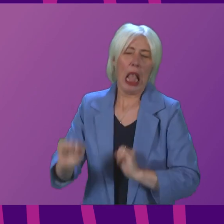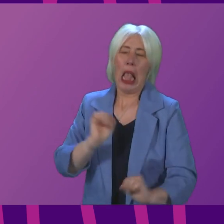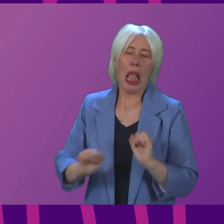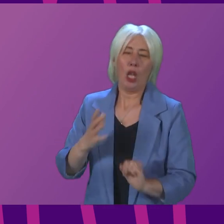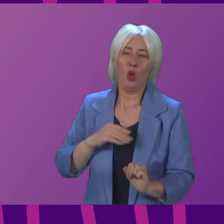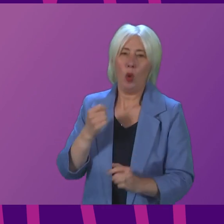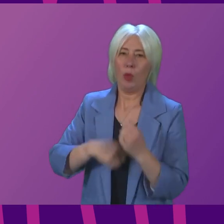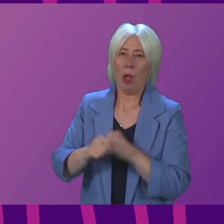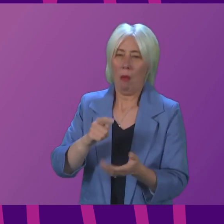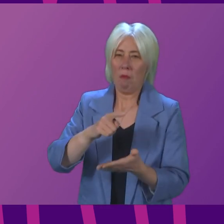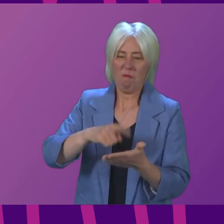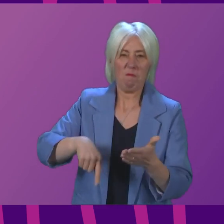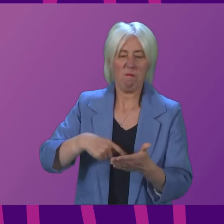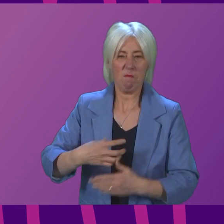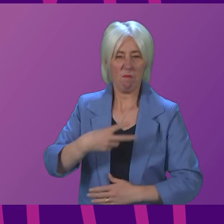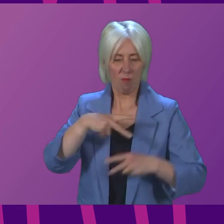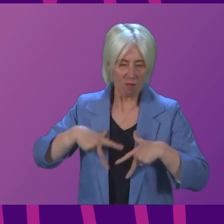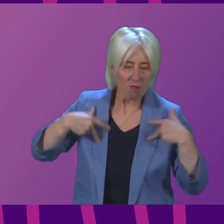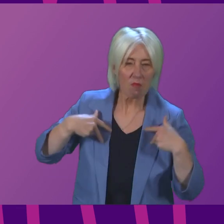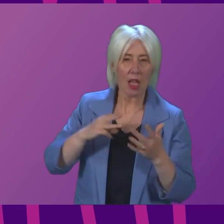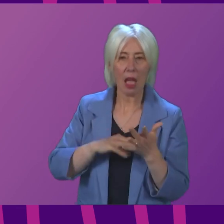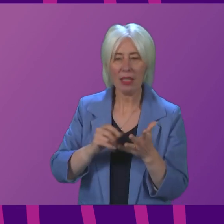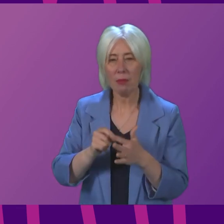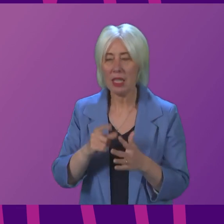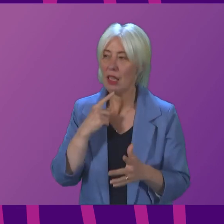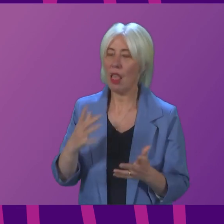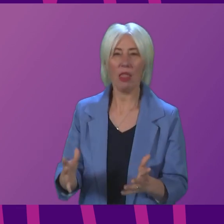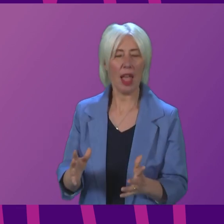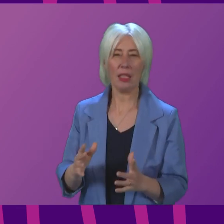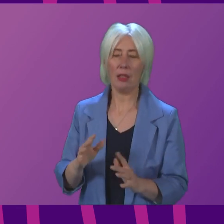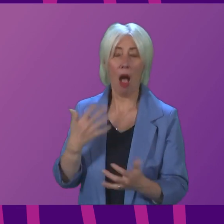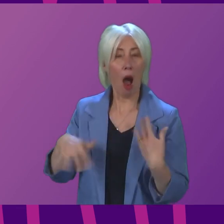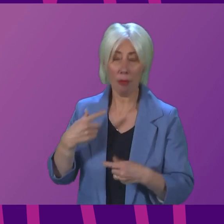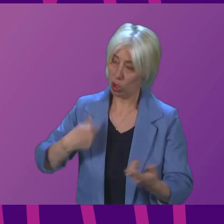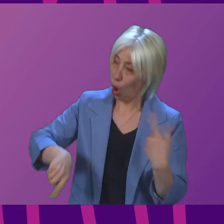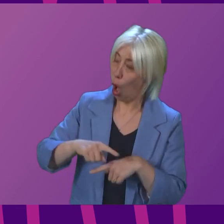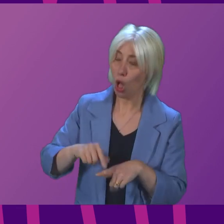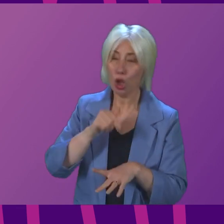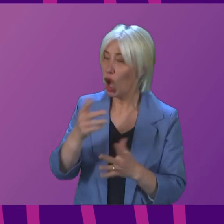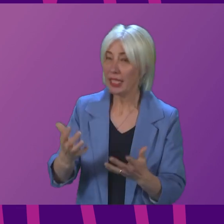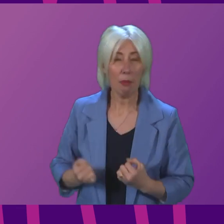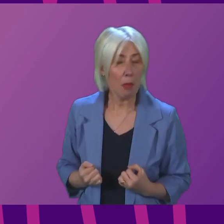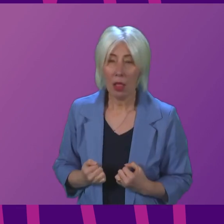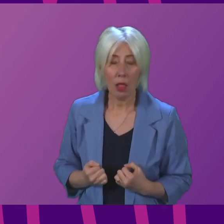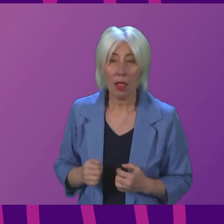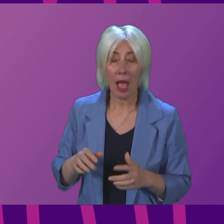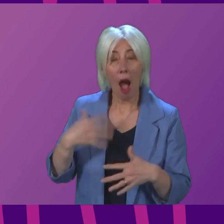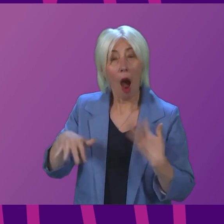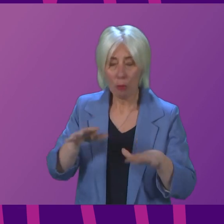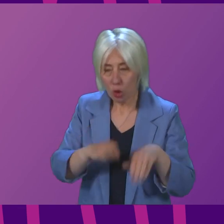It harms democracy; it harms all of us; and it is completely unacceptable. Those things need to change.